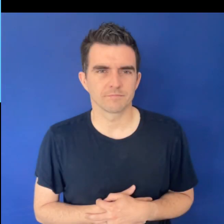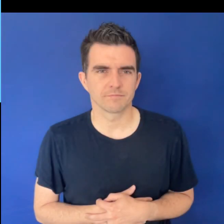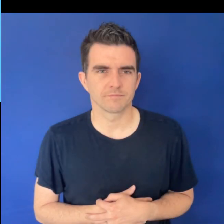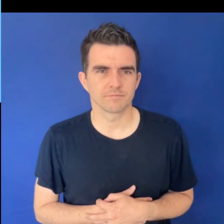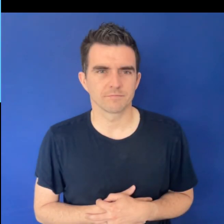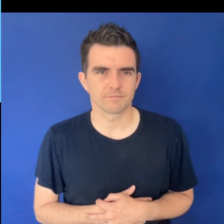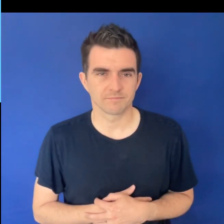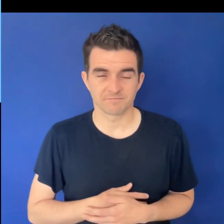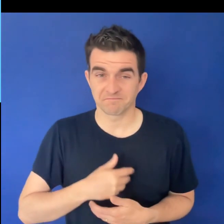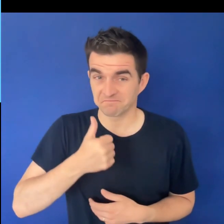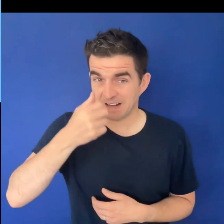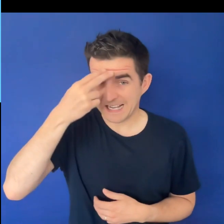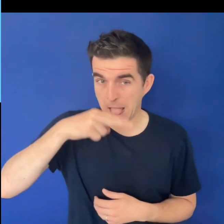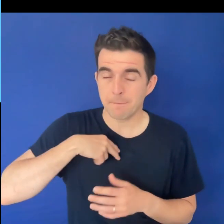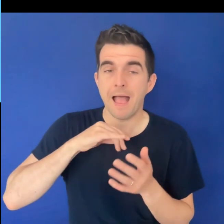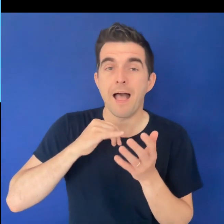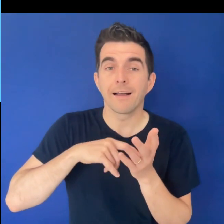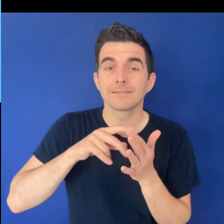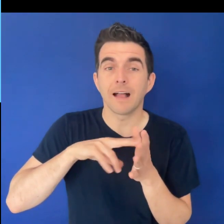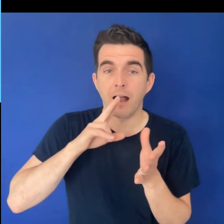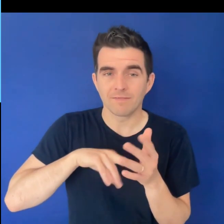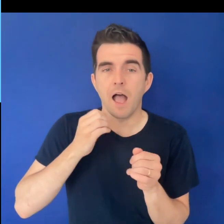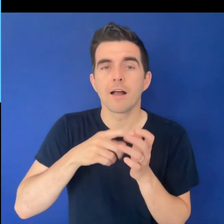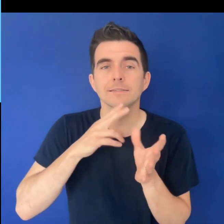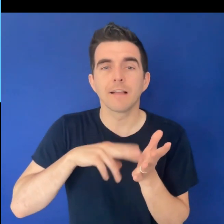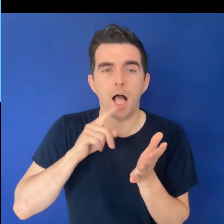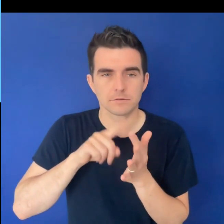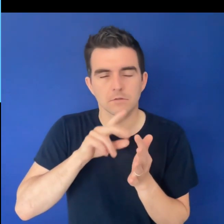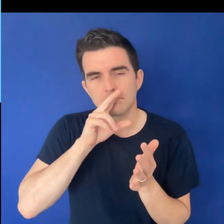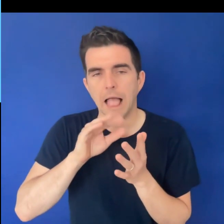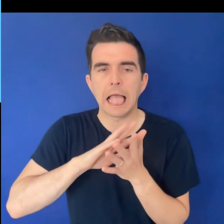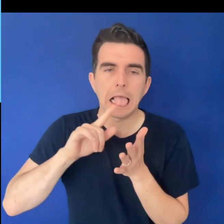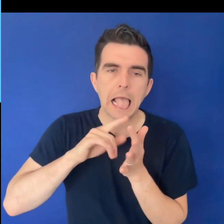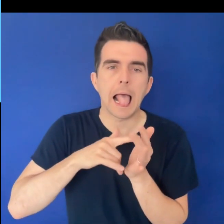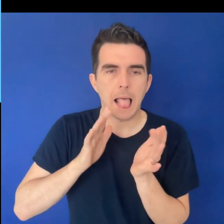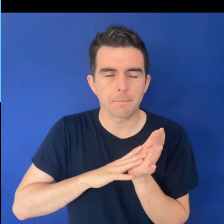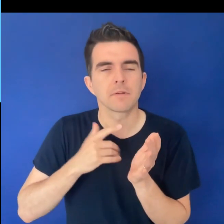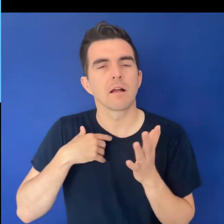Hello! My name is Stefan Gagne. My pronouns are he / him, and I'm a physically disabled gamer.